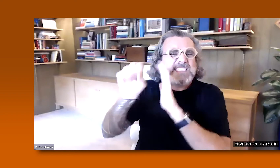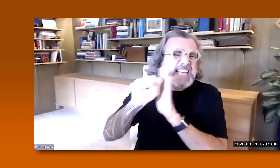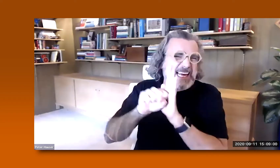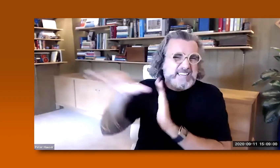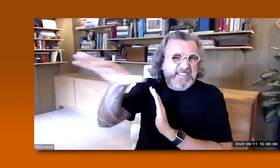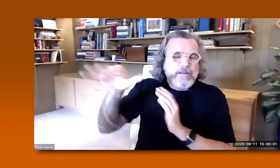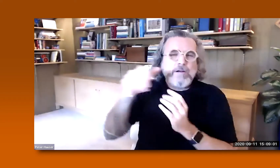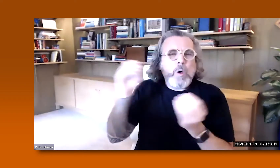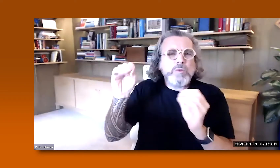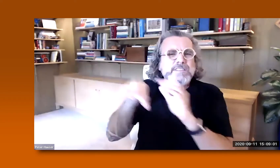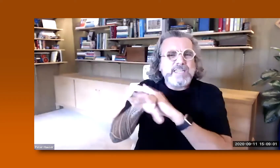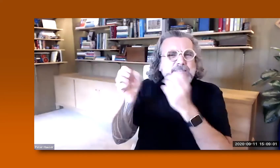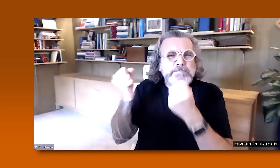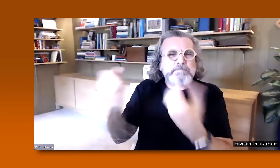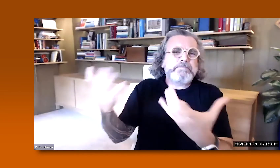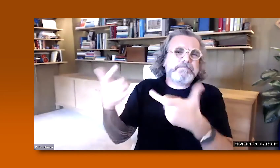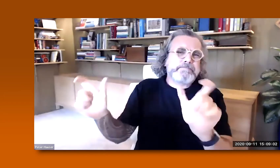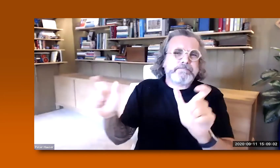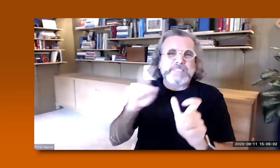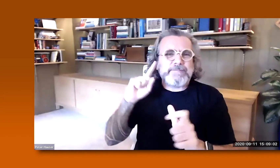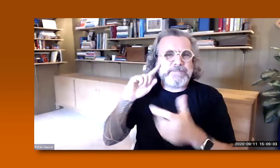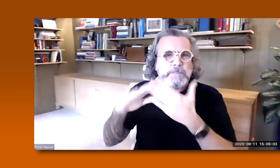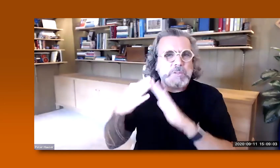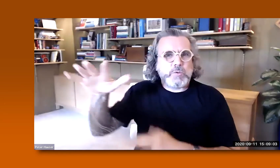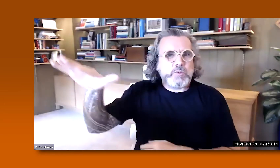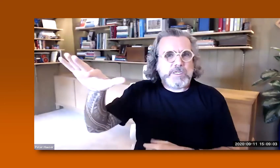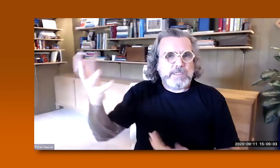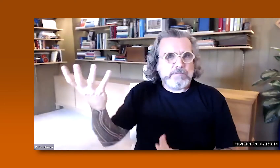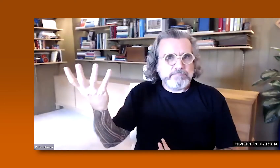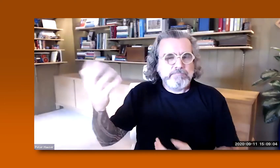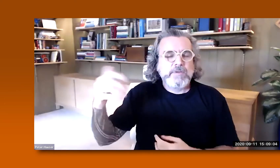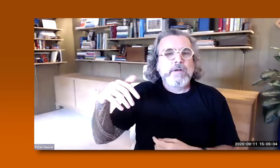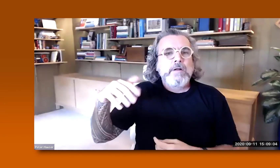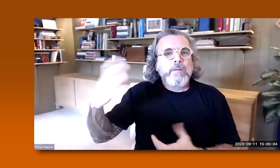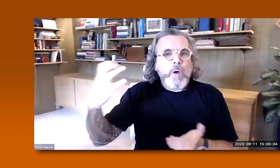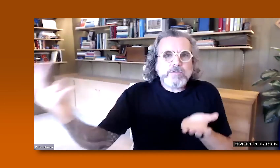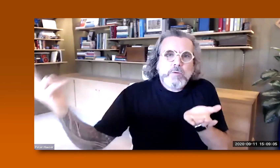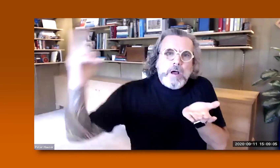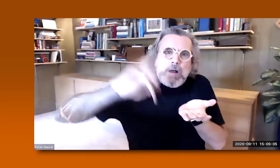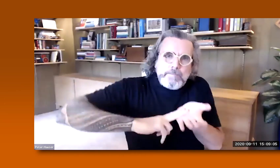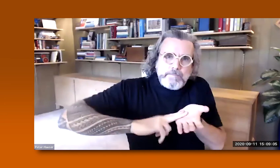mainstream universities that don't have a lot of access to Deaf and hard-of-hearing individuals.